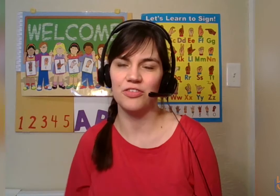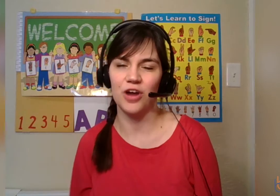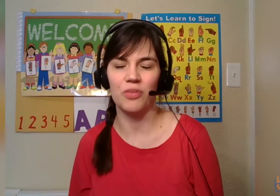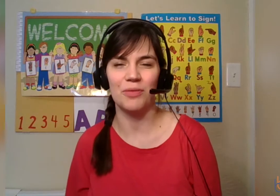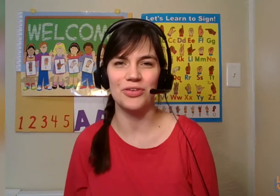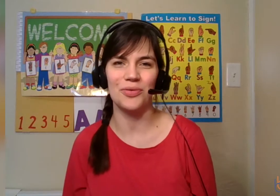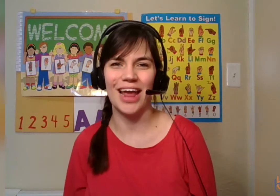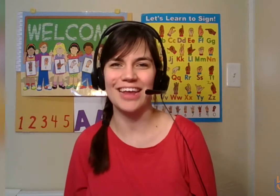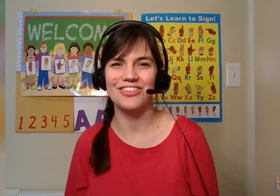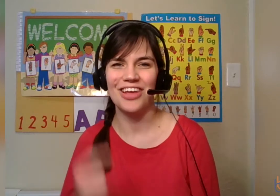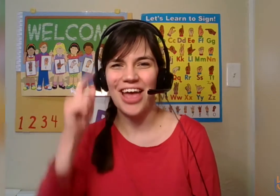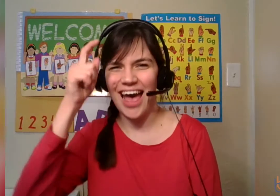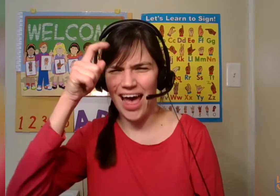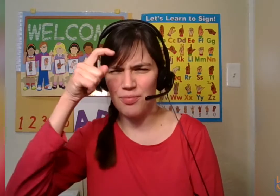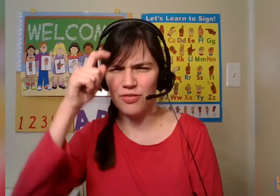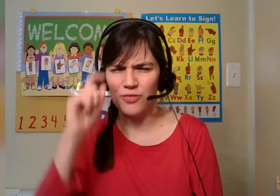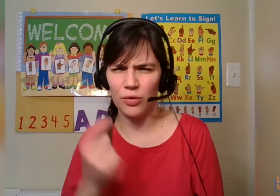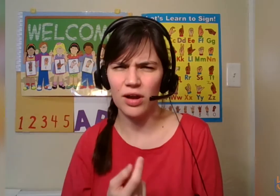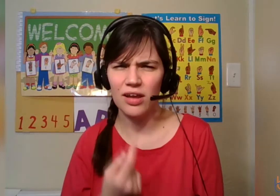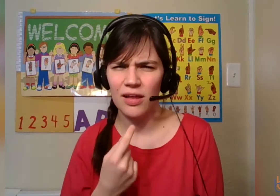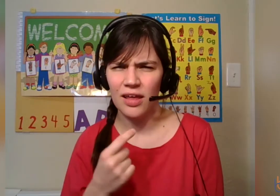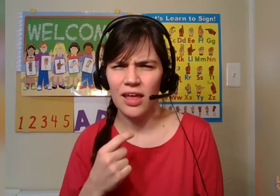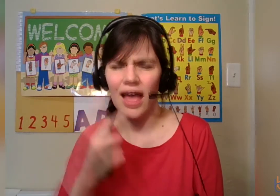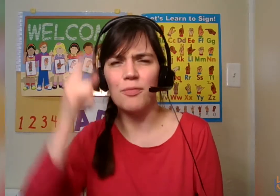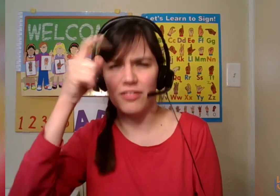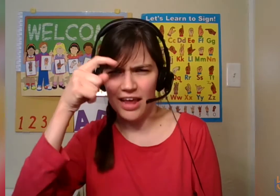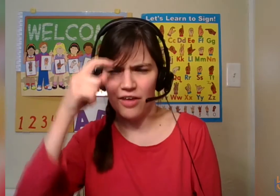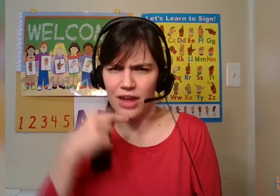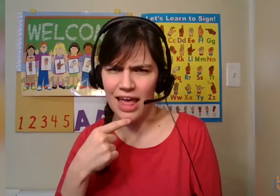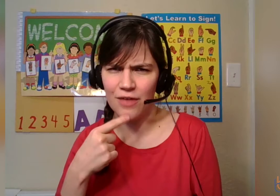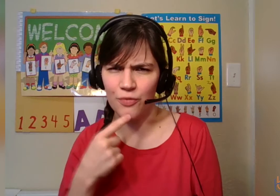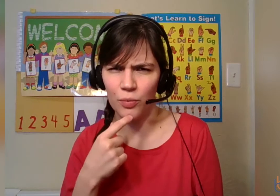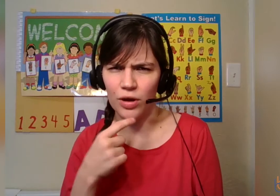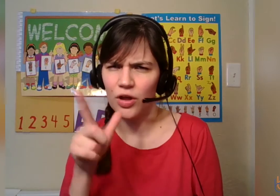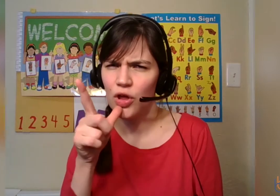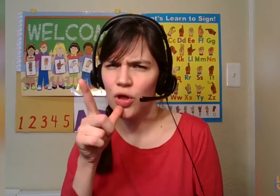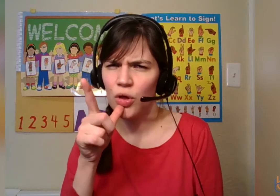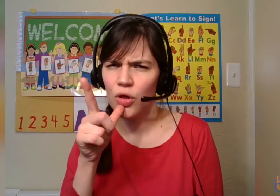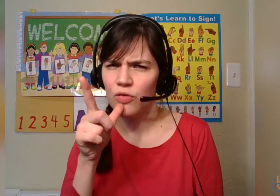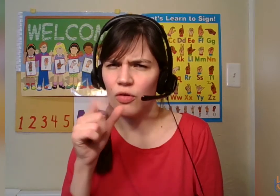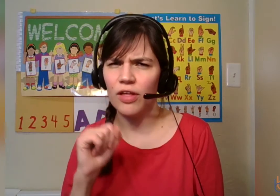all start with W or H, eyebrows forward, eyebrows down and head forward. So let's